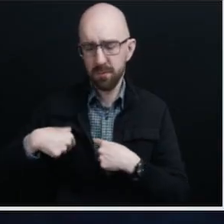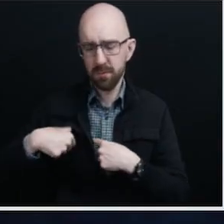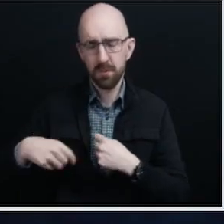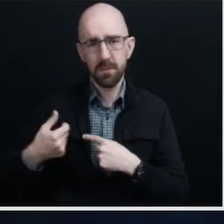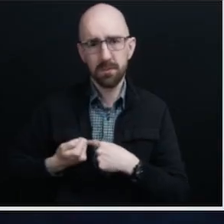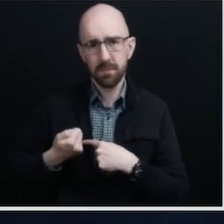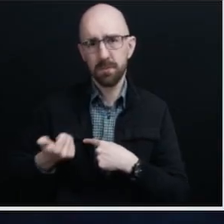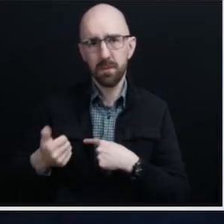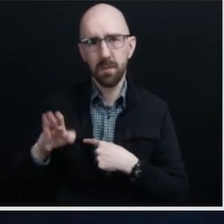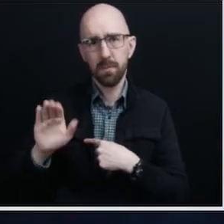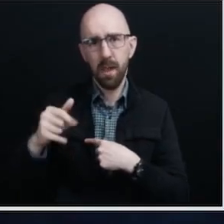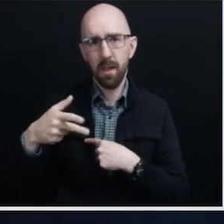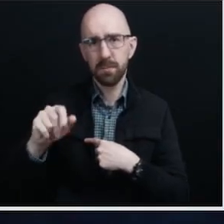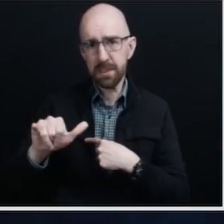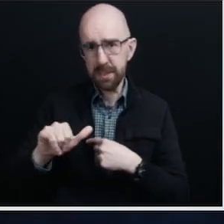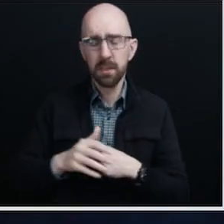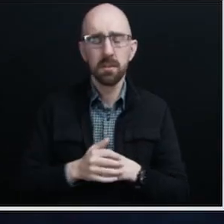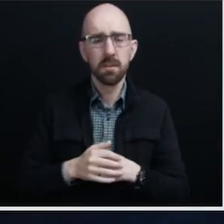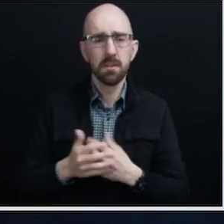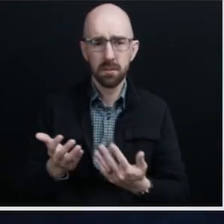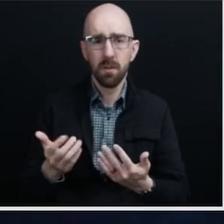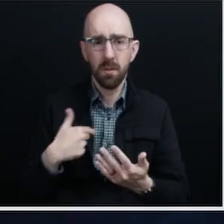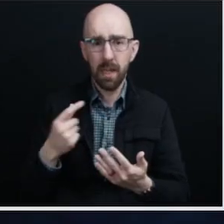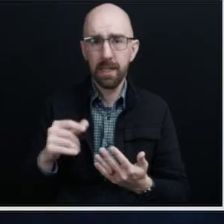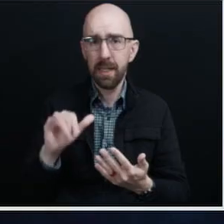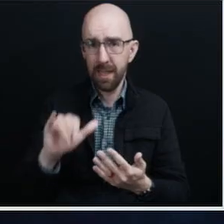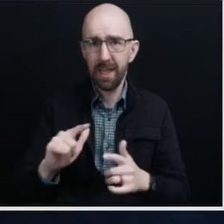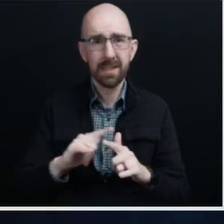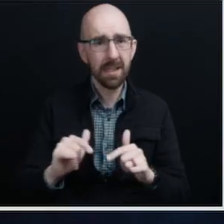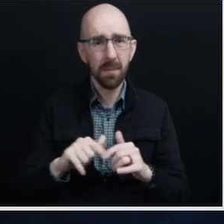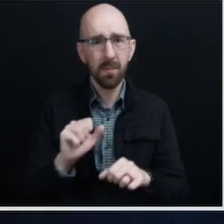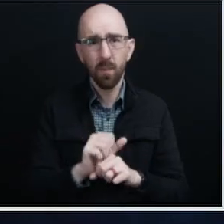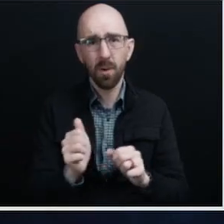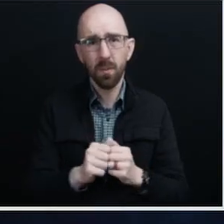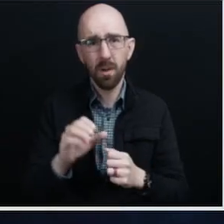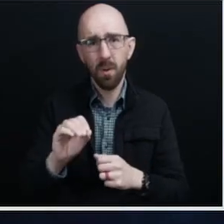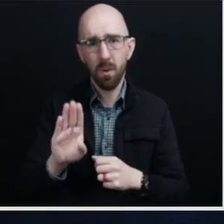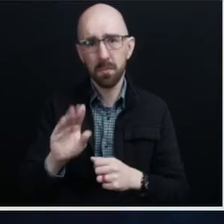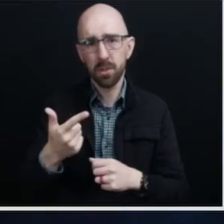um at the same time was working with my OB/GYN still and she was trying to get me connected with